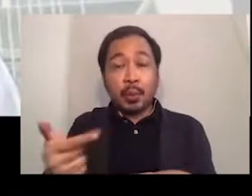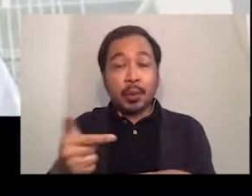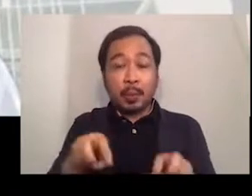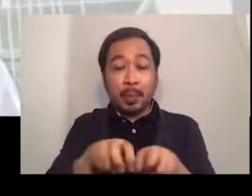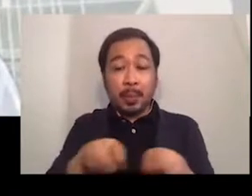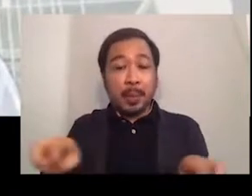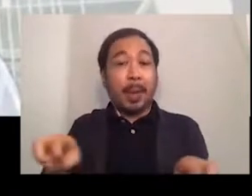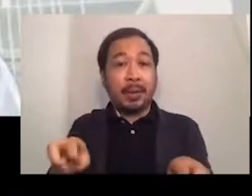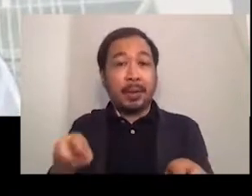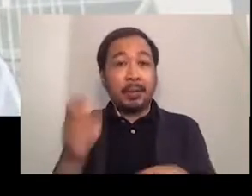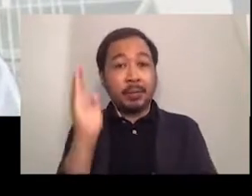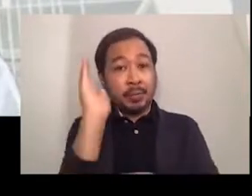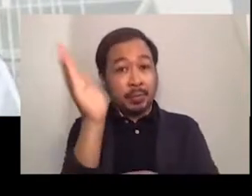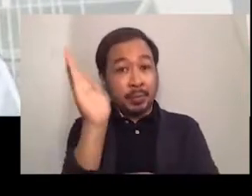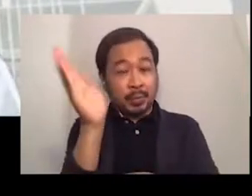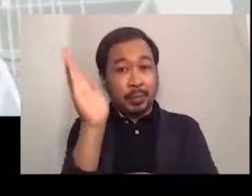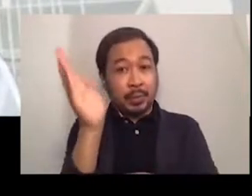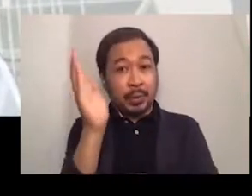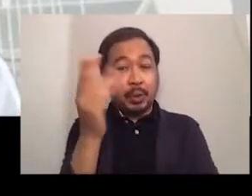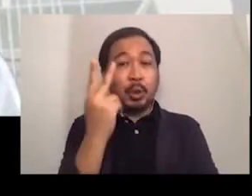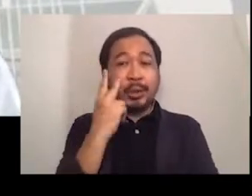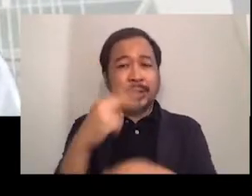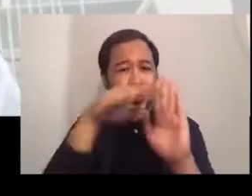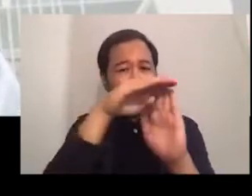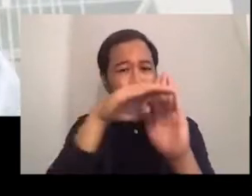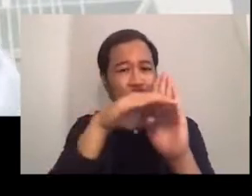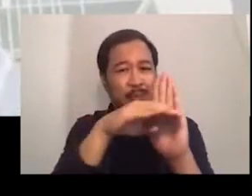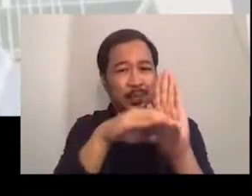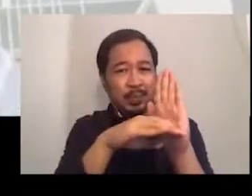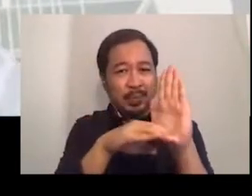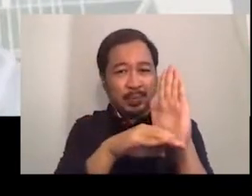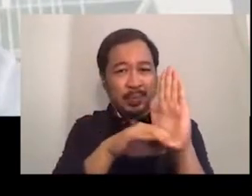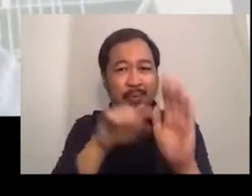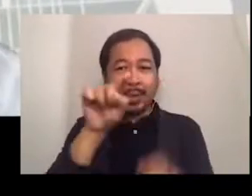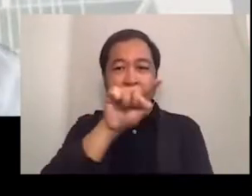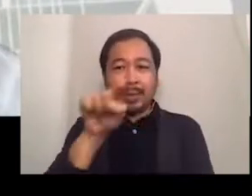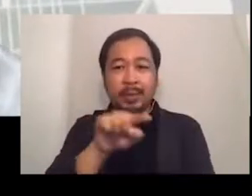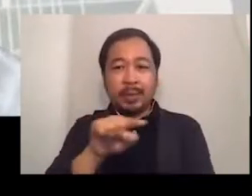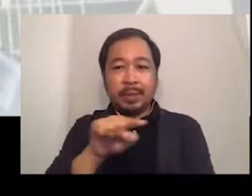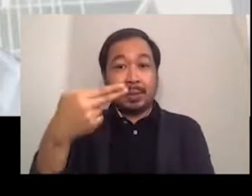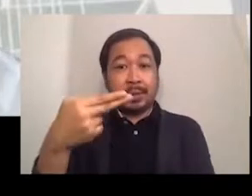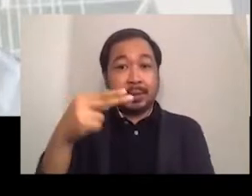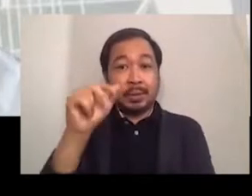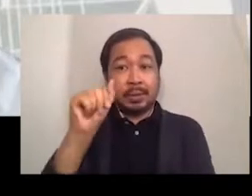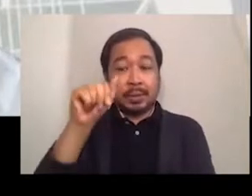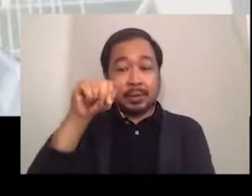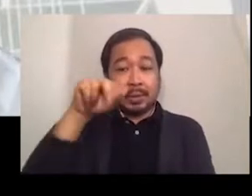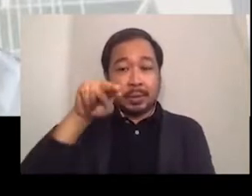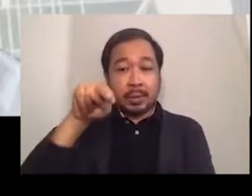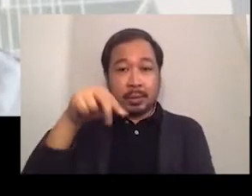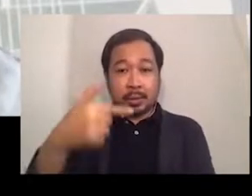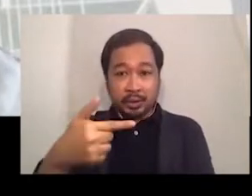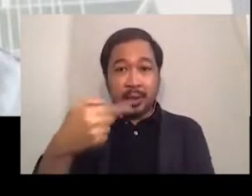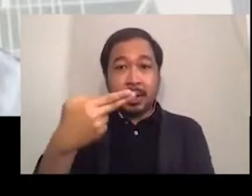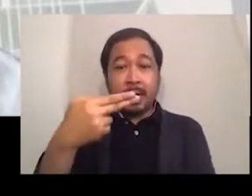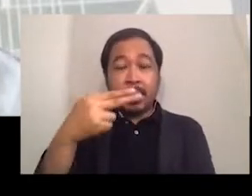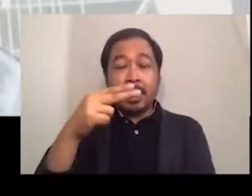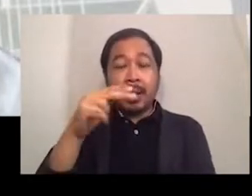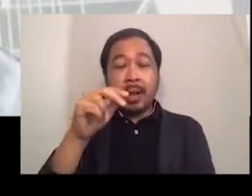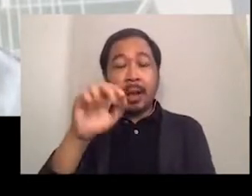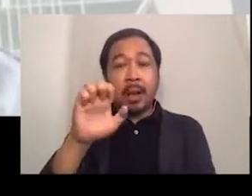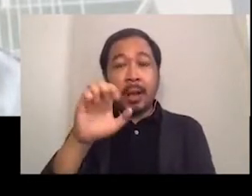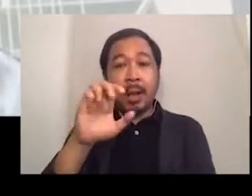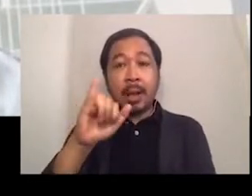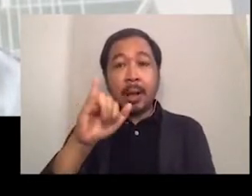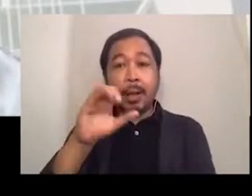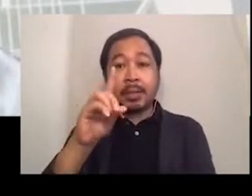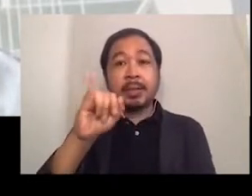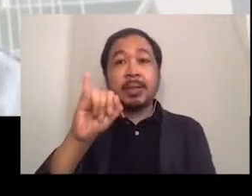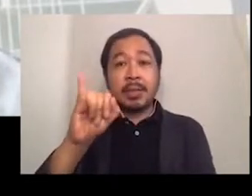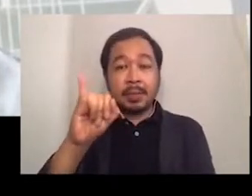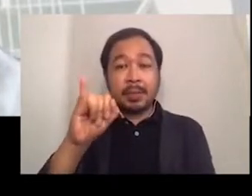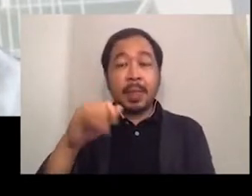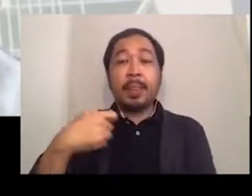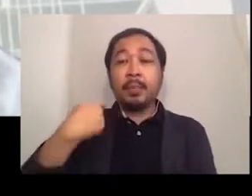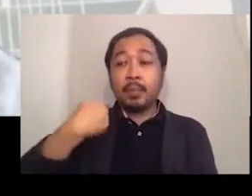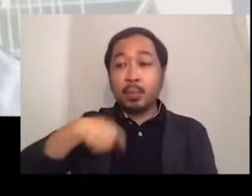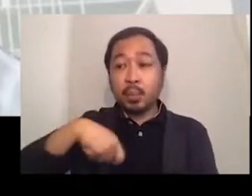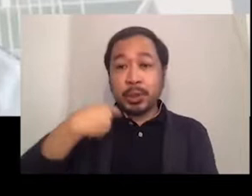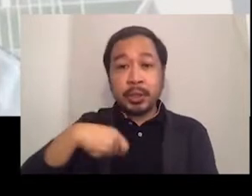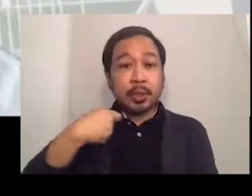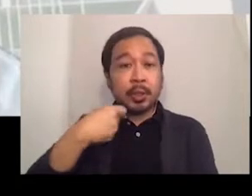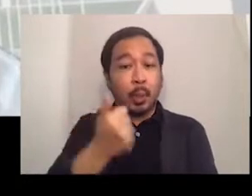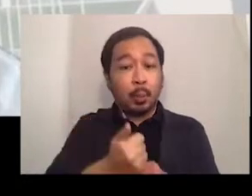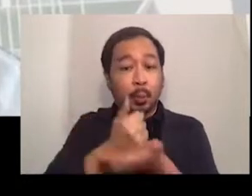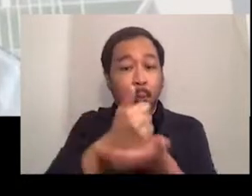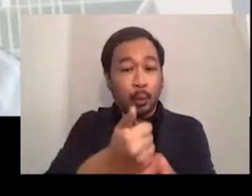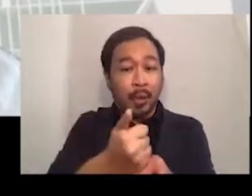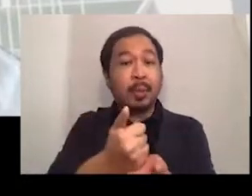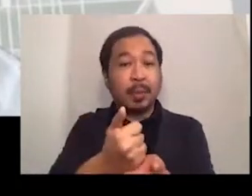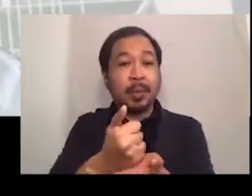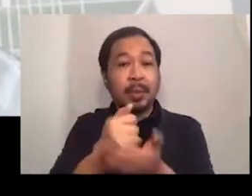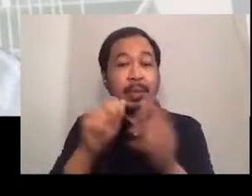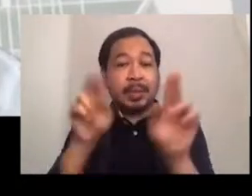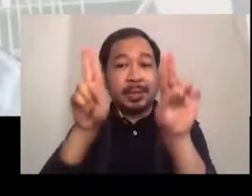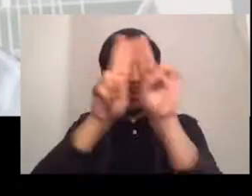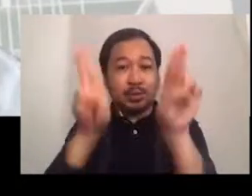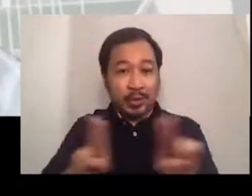Madam Zhang Haidi, who is the Chairperson of the China Disabled Persons' Federation, as well as the President of Rehabilitation International.